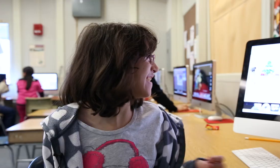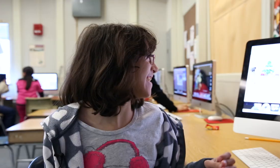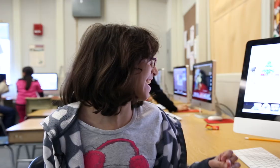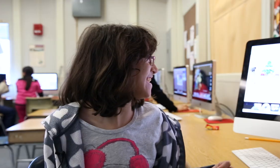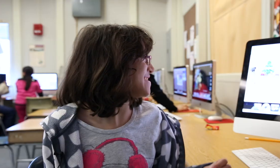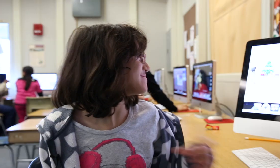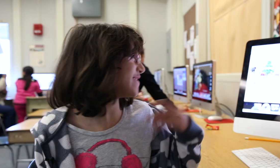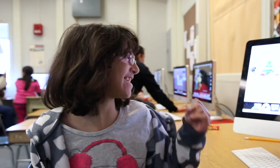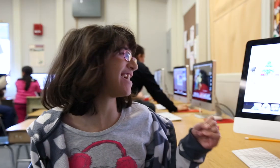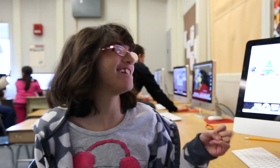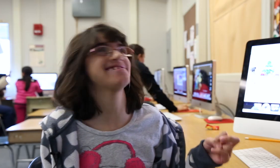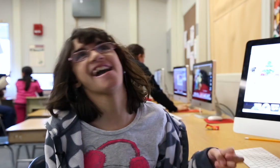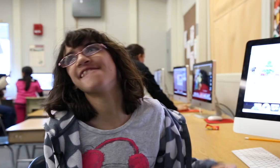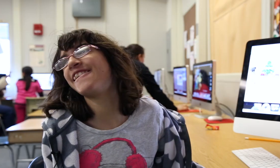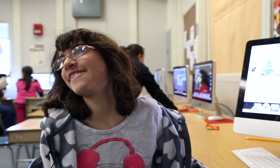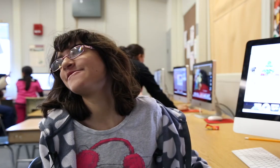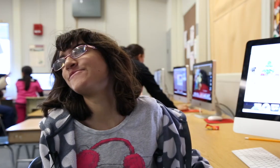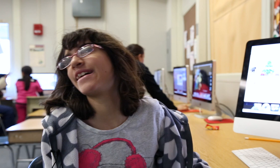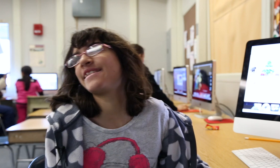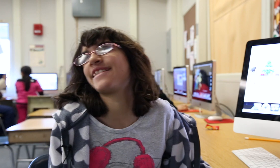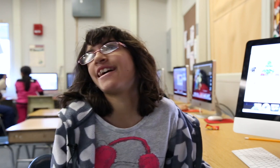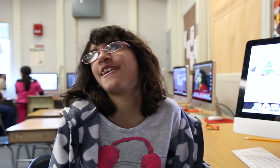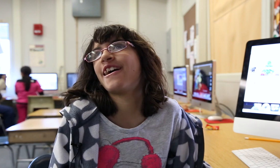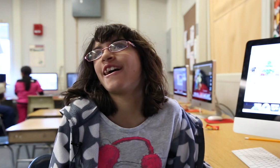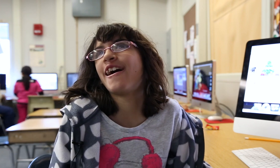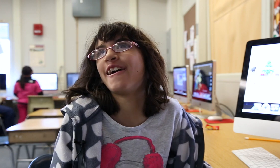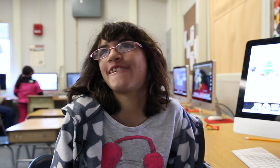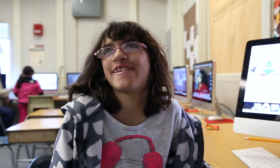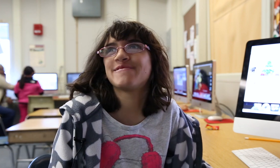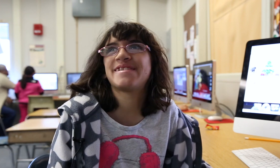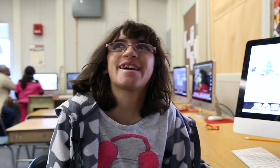I like because I like to take